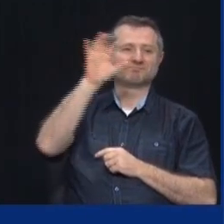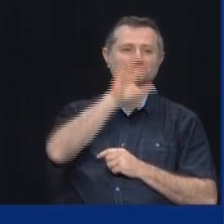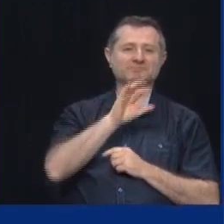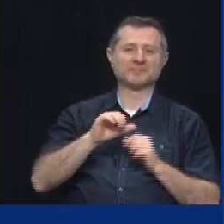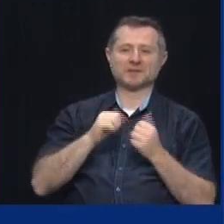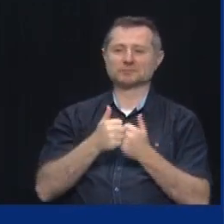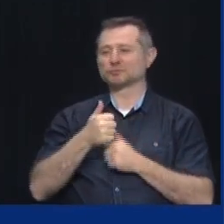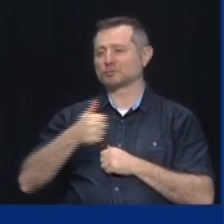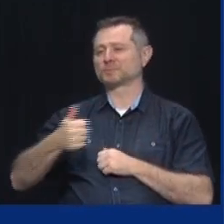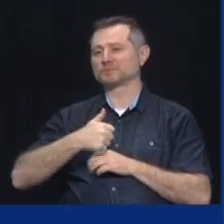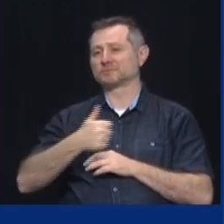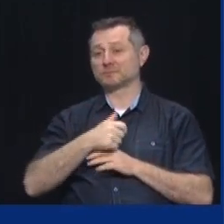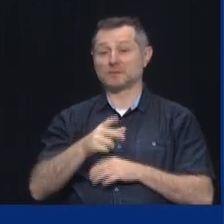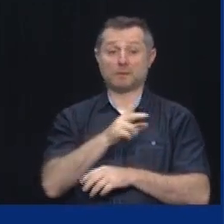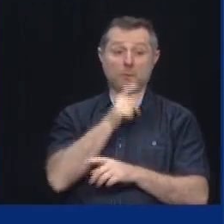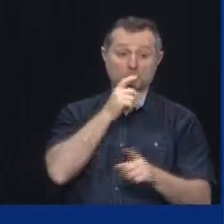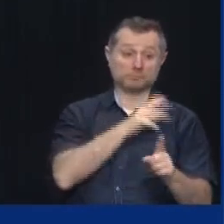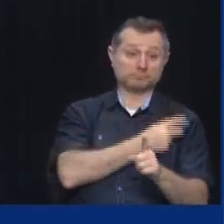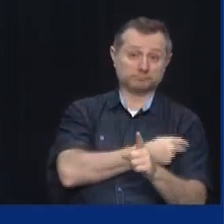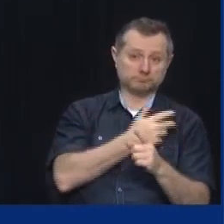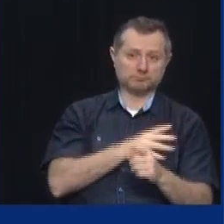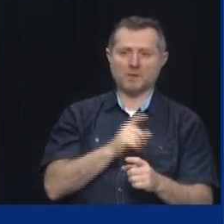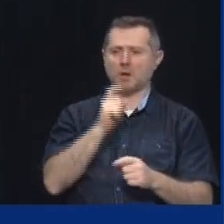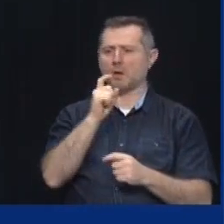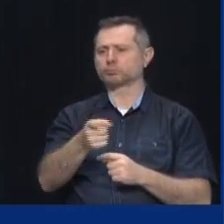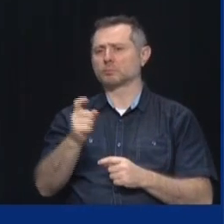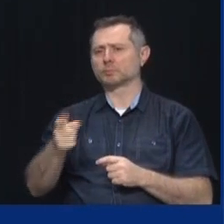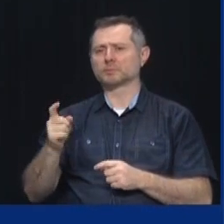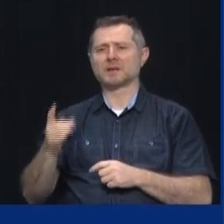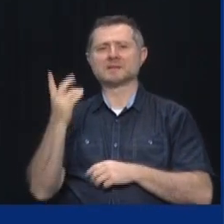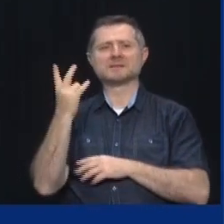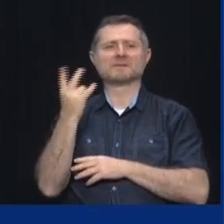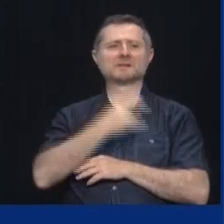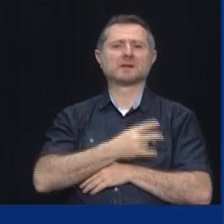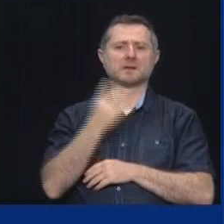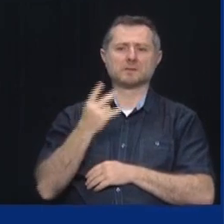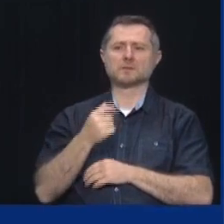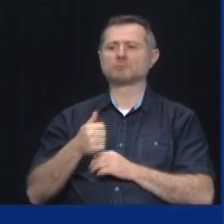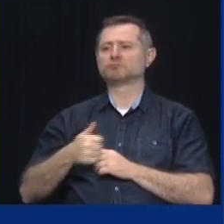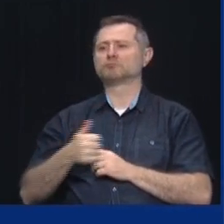COOPERATIVE RELATIONSHIP WITH ALL PUBLIC TRANSIT BETWEEN THE